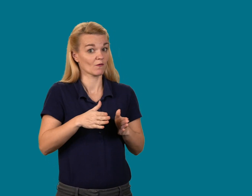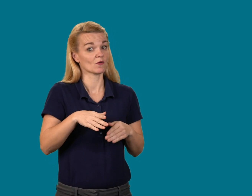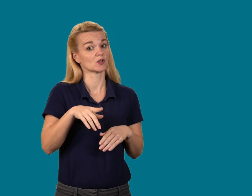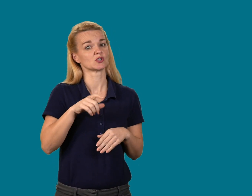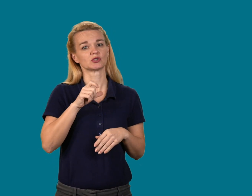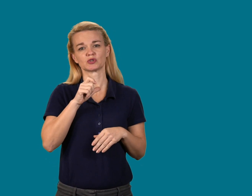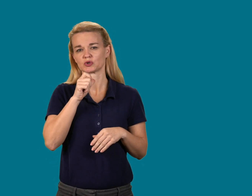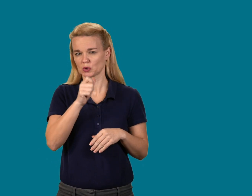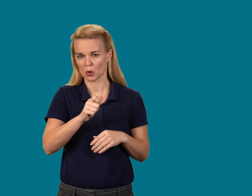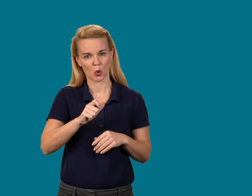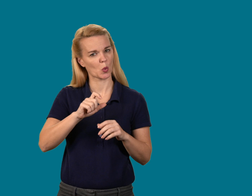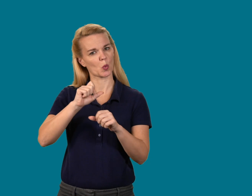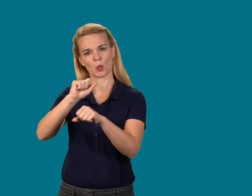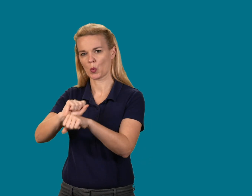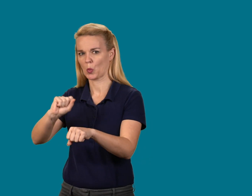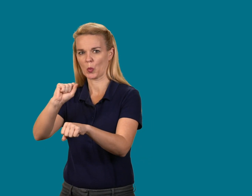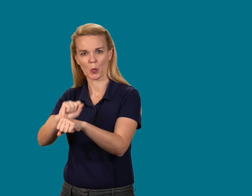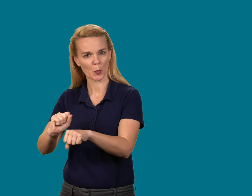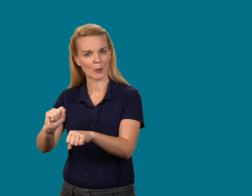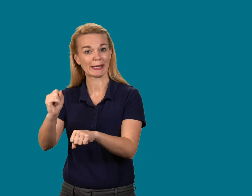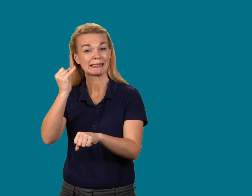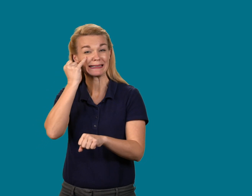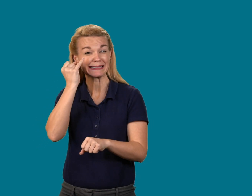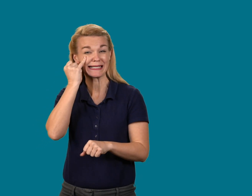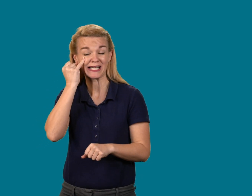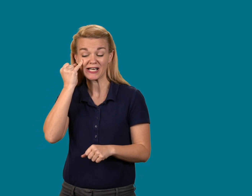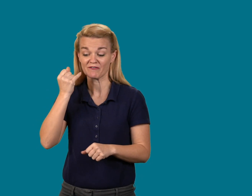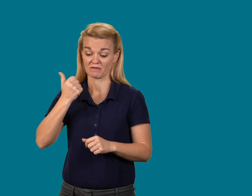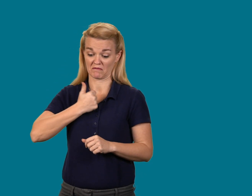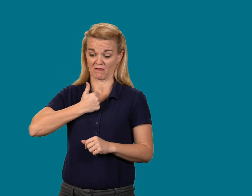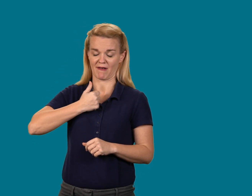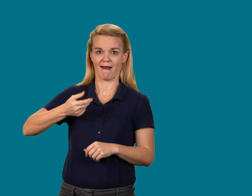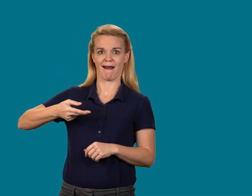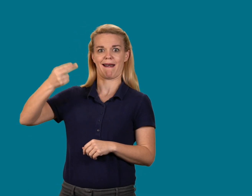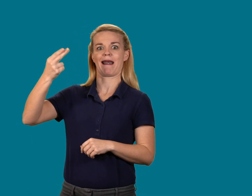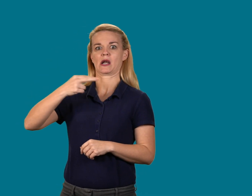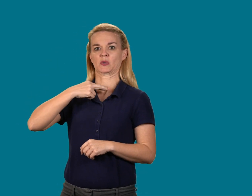should not be a person who is at high risk for serious illness from COVID-19,